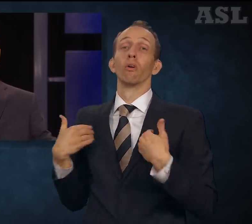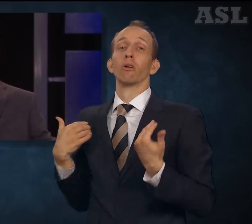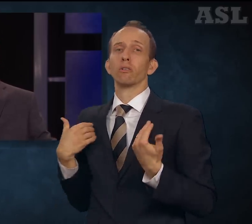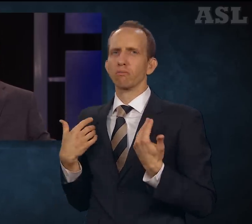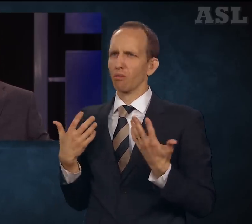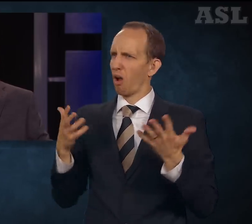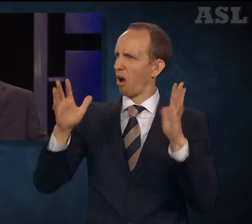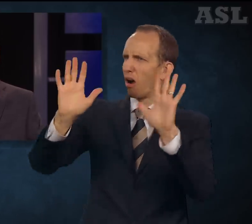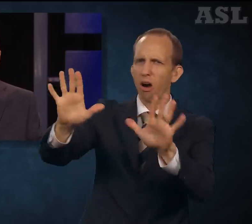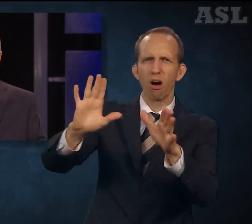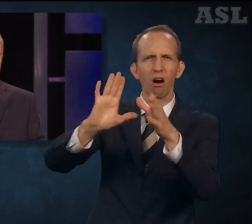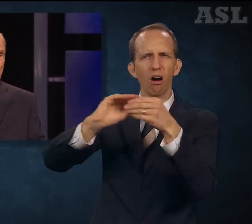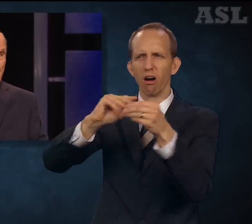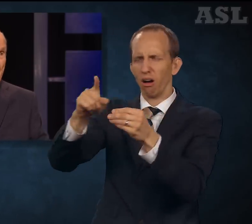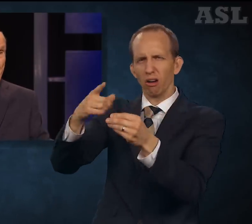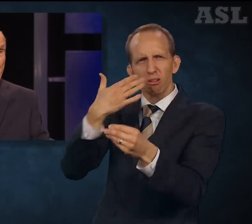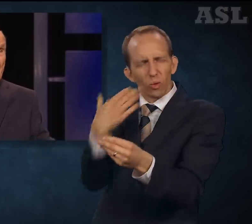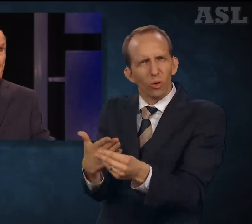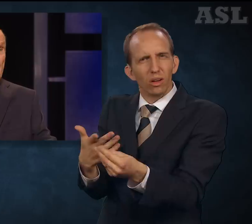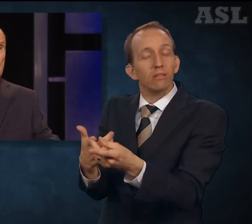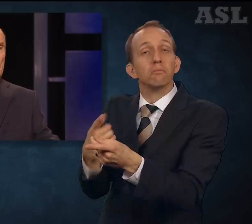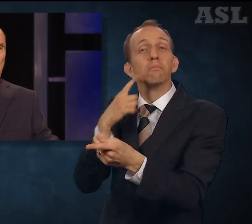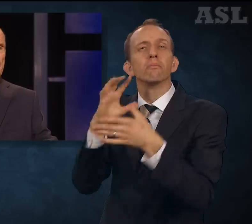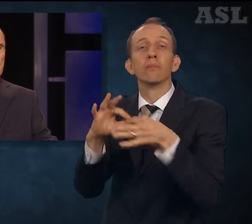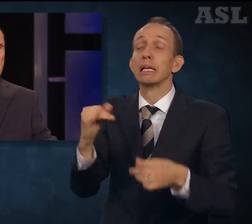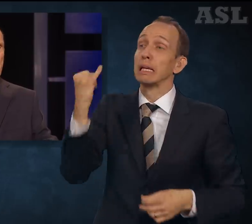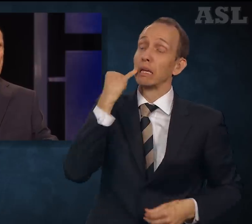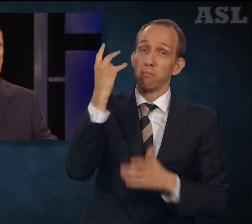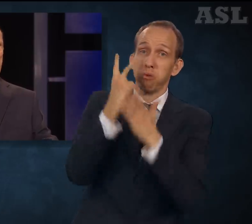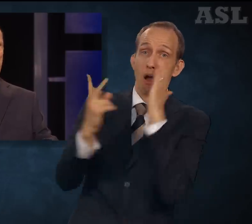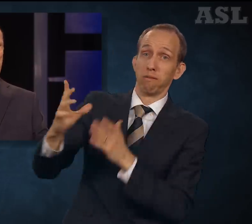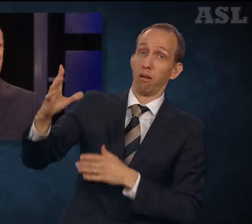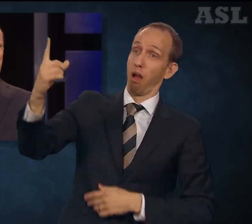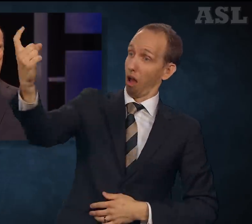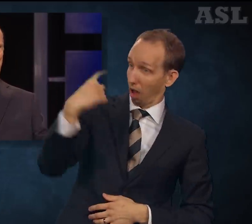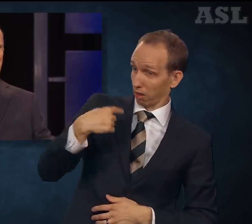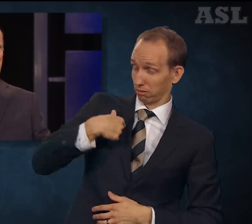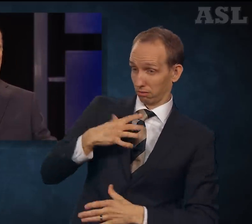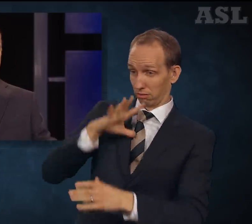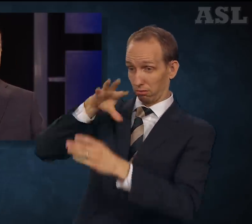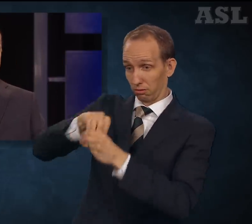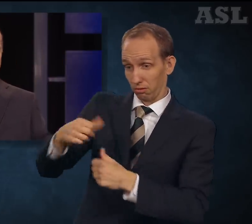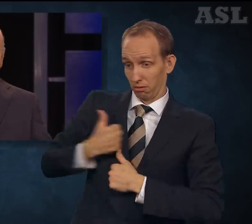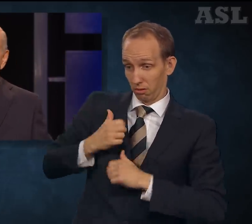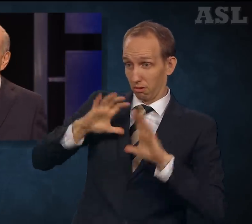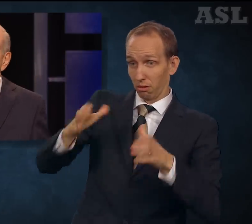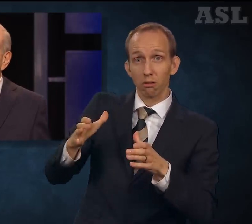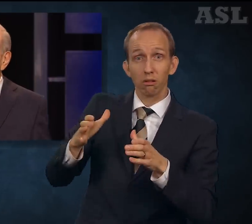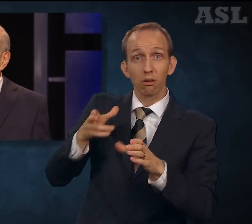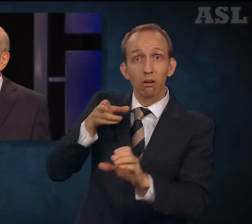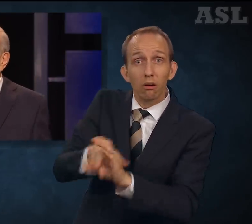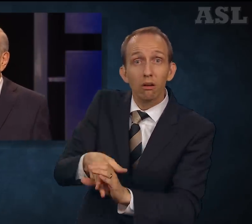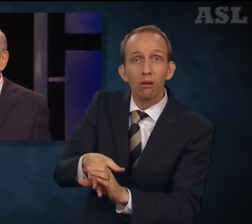THE YOUTH RESPONDED WITH INSPIRING COMMENTS SUCH AS,